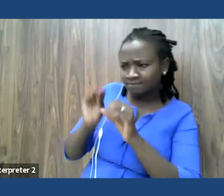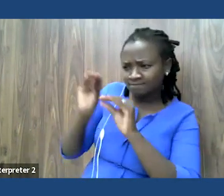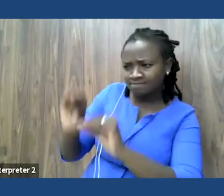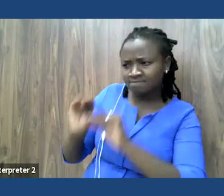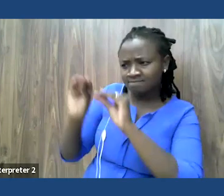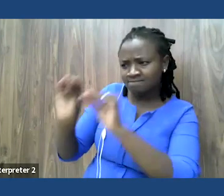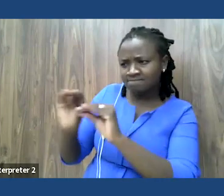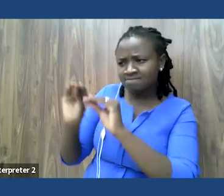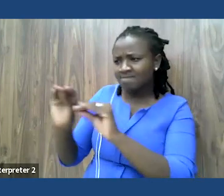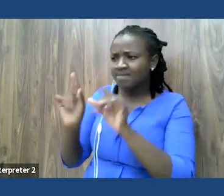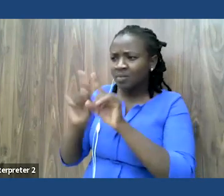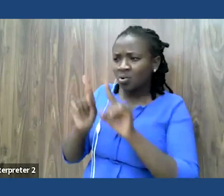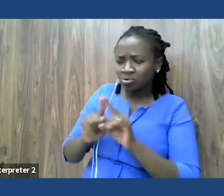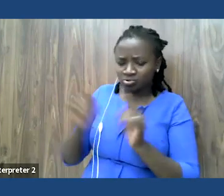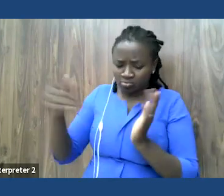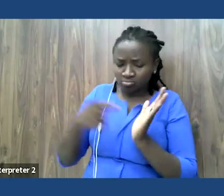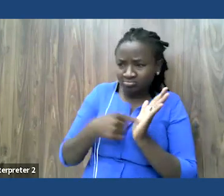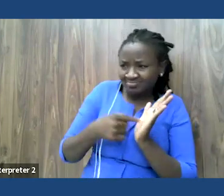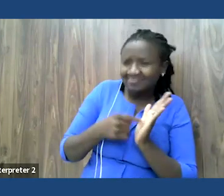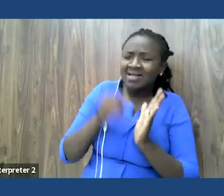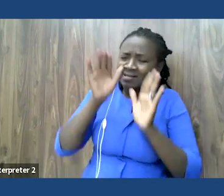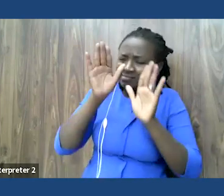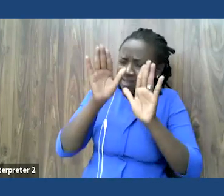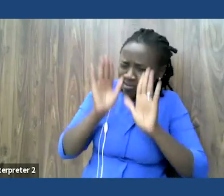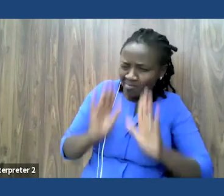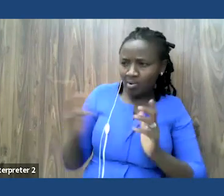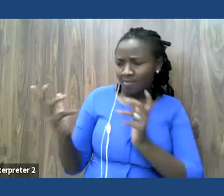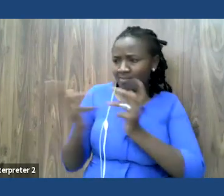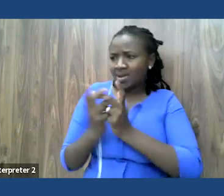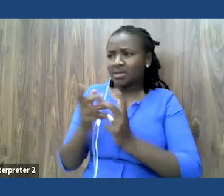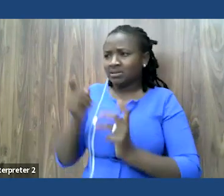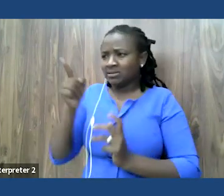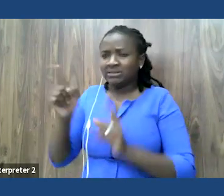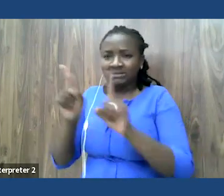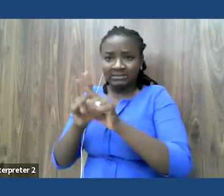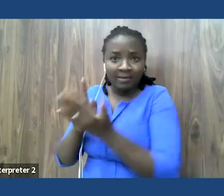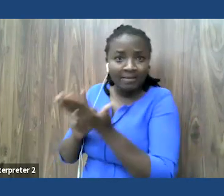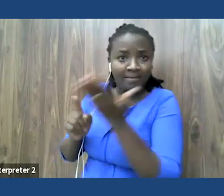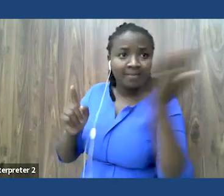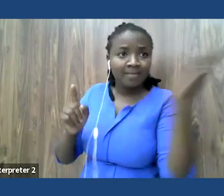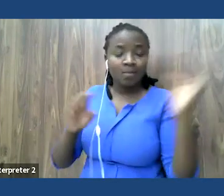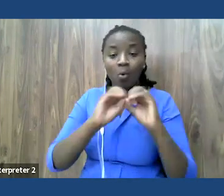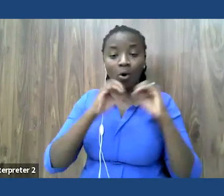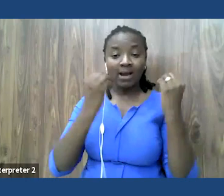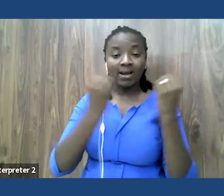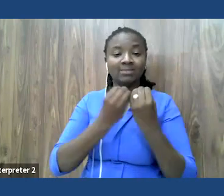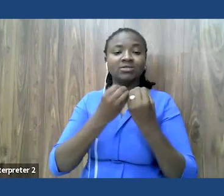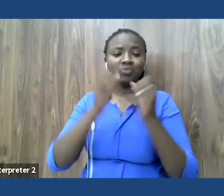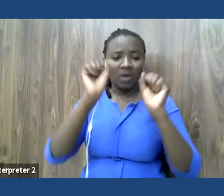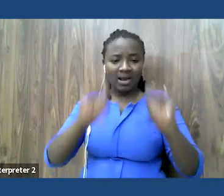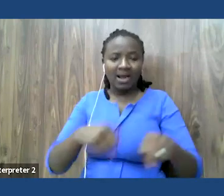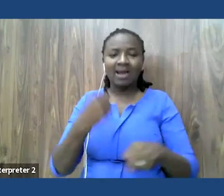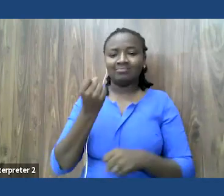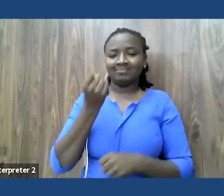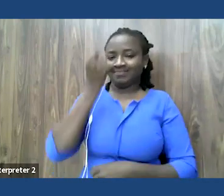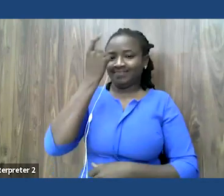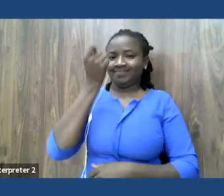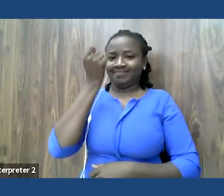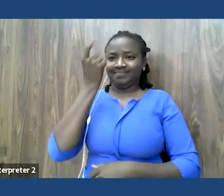concerns, why it was so important for people to be able to leverage their voices even after their physical voice was gone.